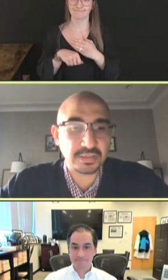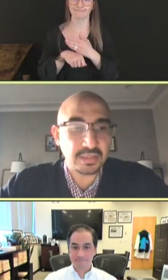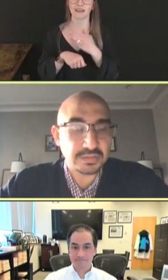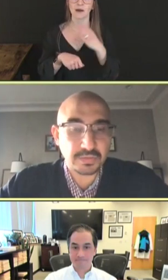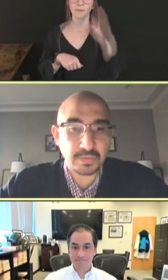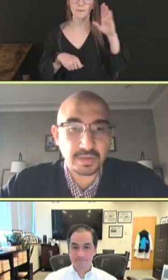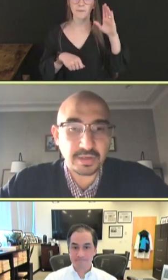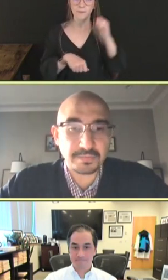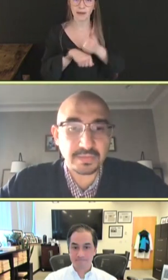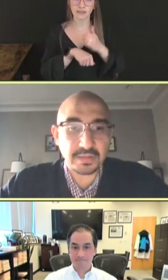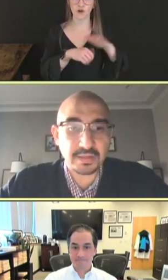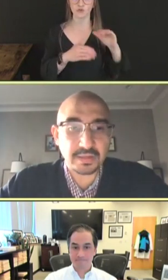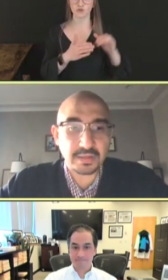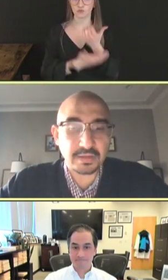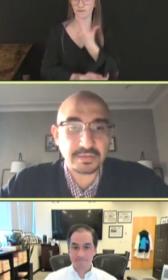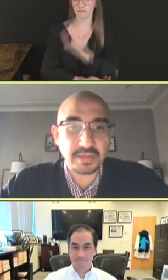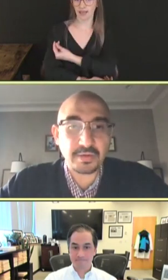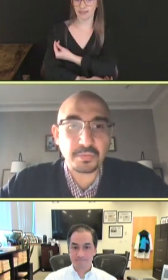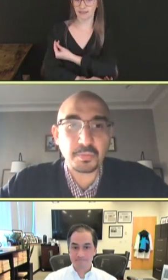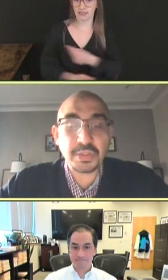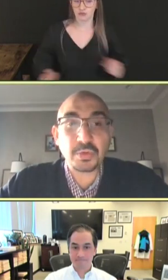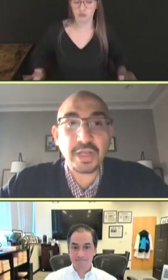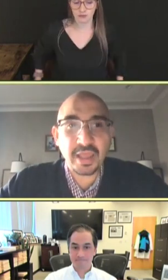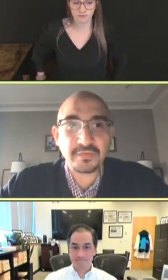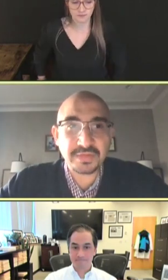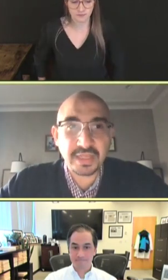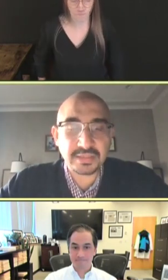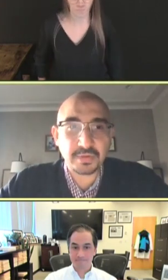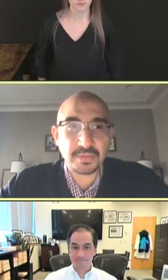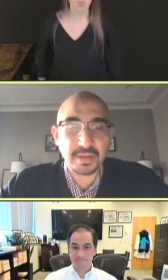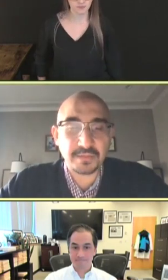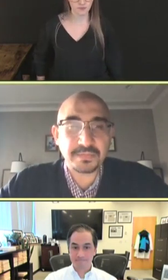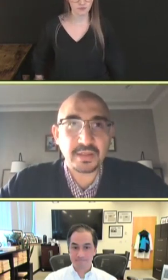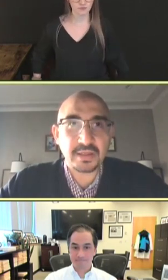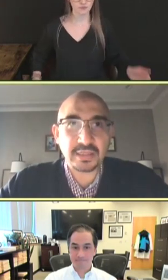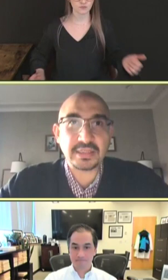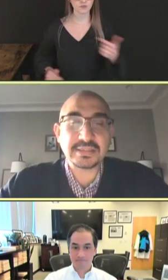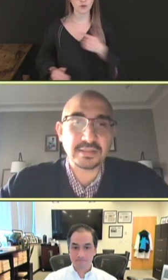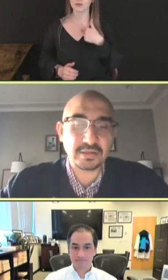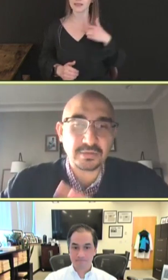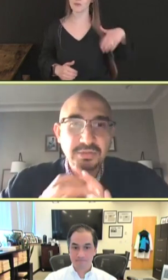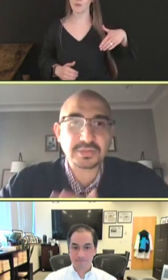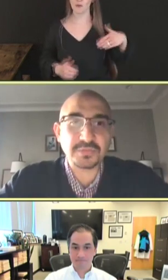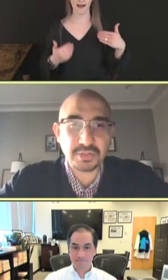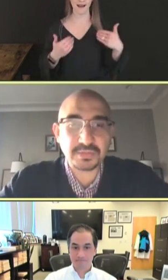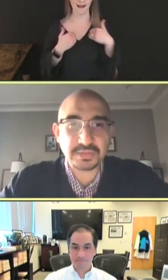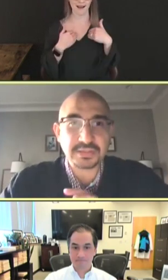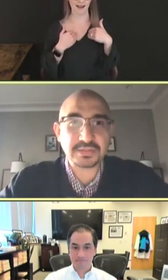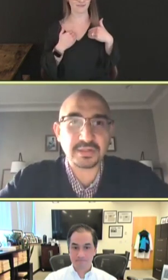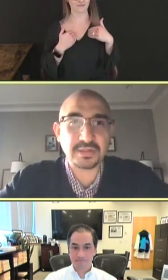So the -- we don't have data about the -- at least in the context of germinal center and